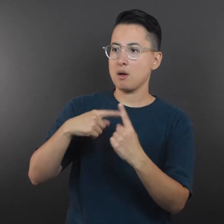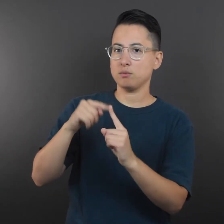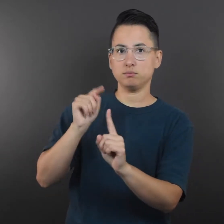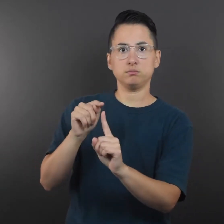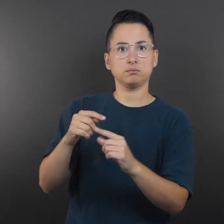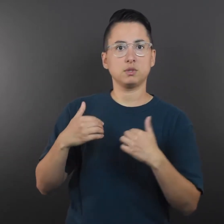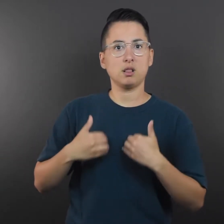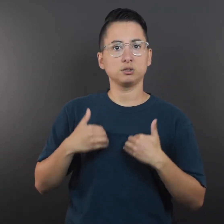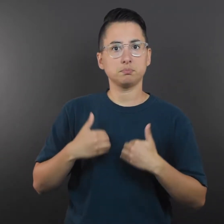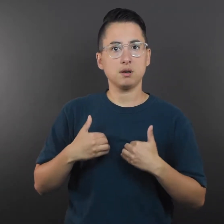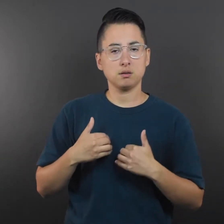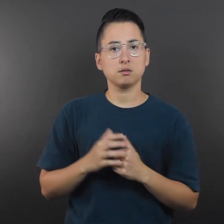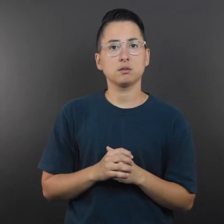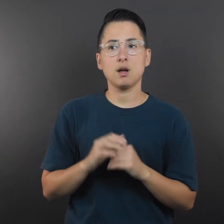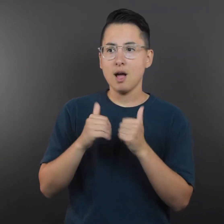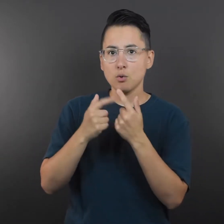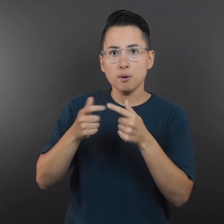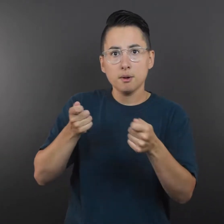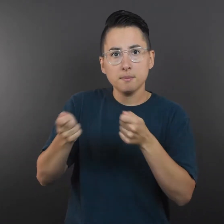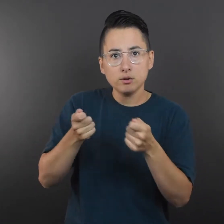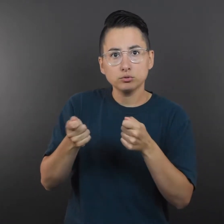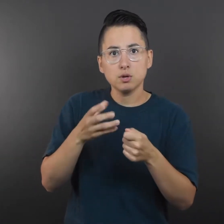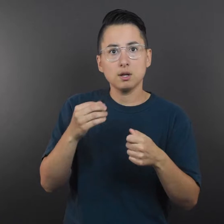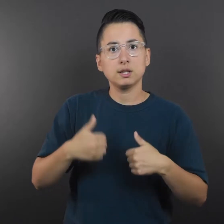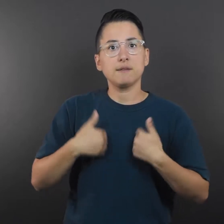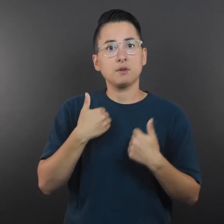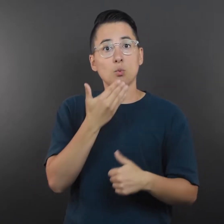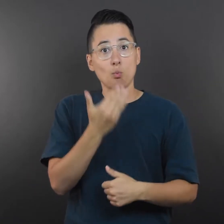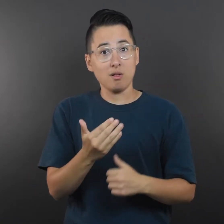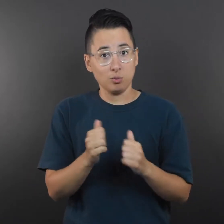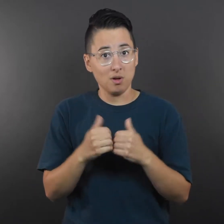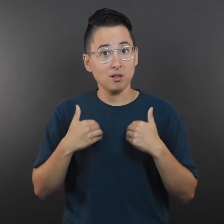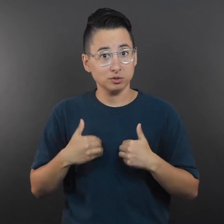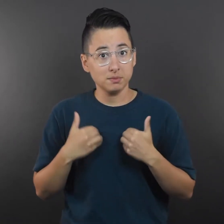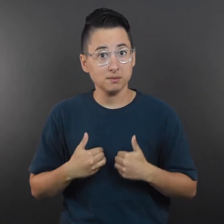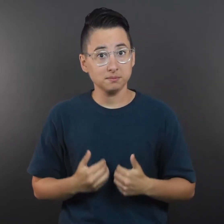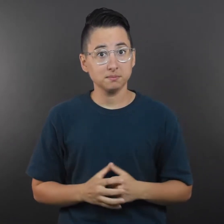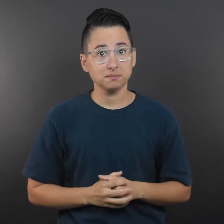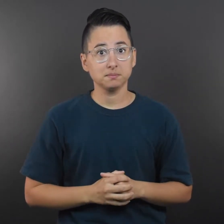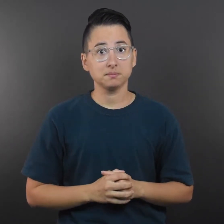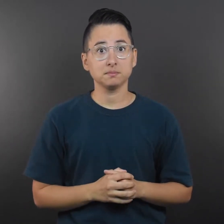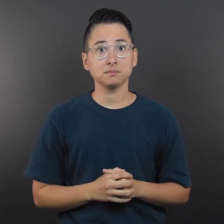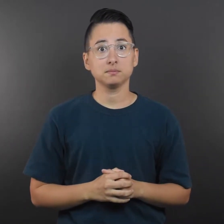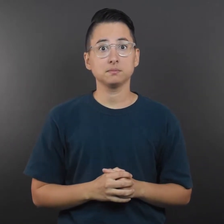the path toward learning more about asthma, how to manage it and live well with asthma.